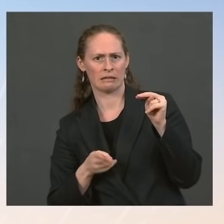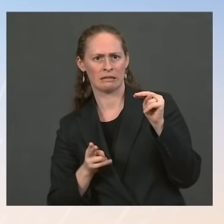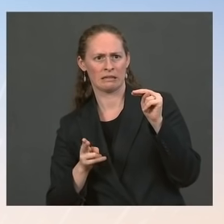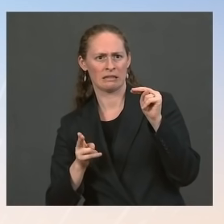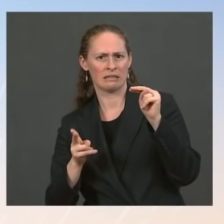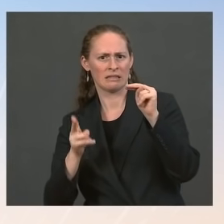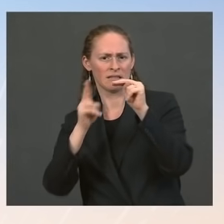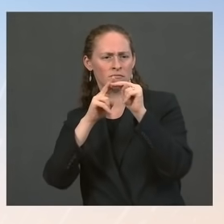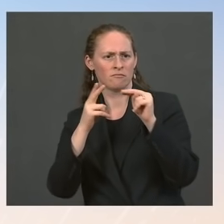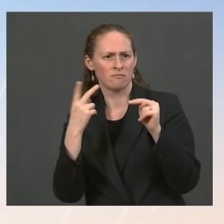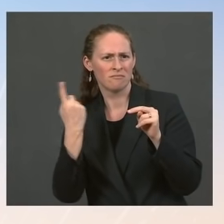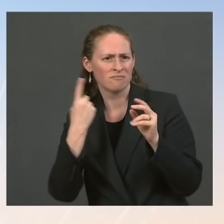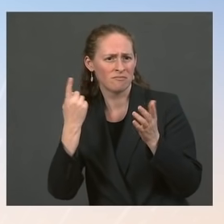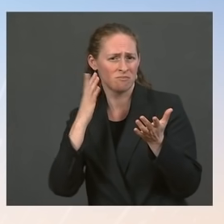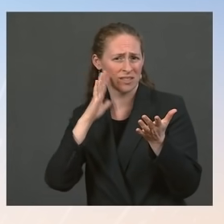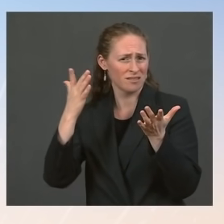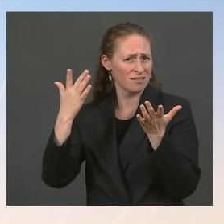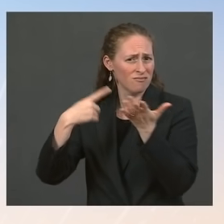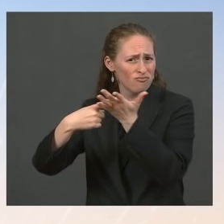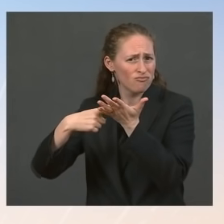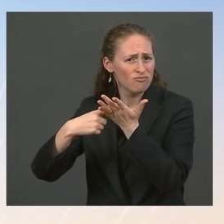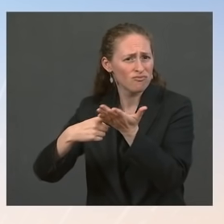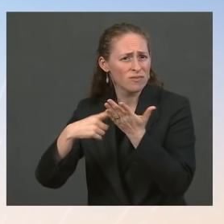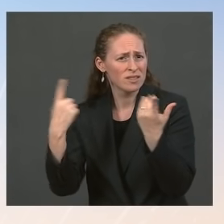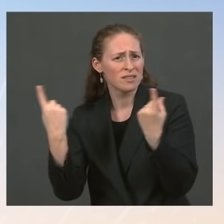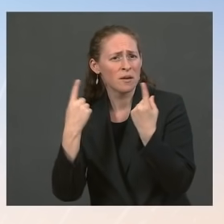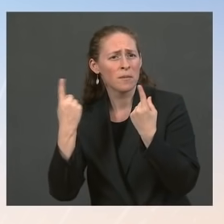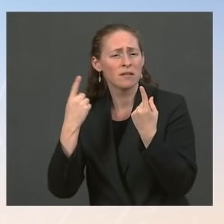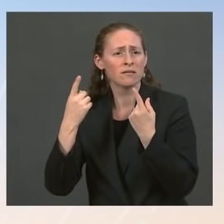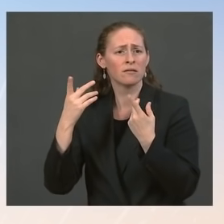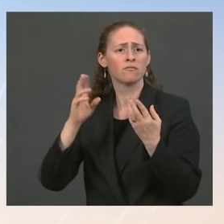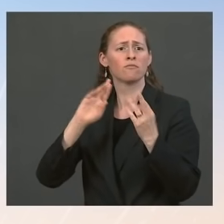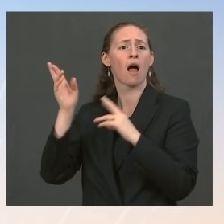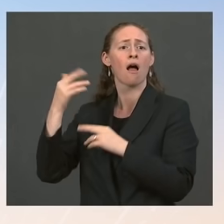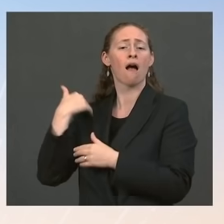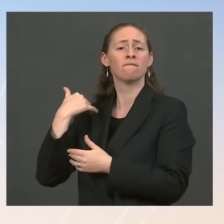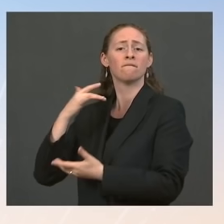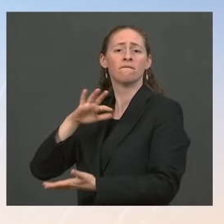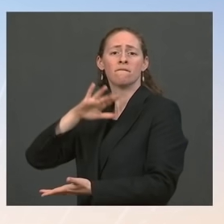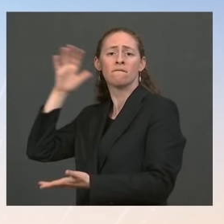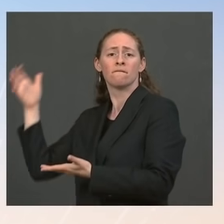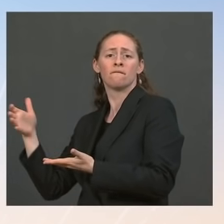you know, reaching out to the emergency stockpile to, you know, ease some pressure on the market?